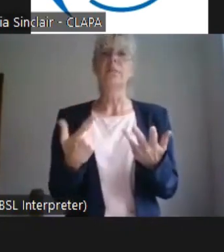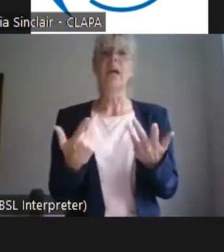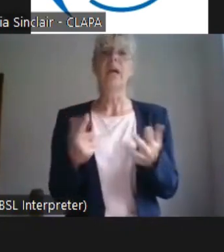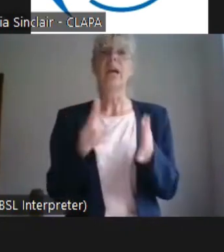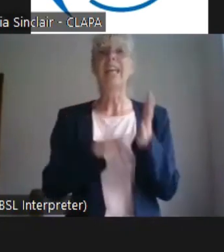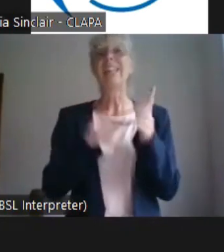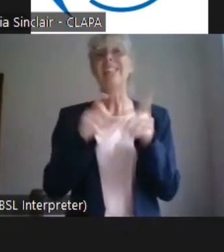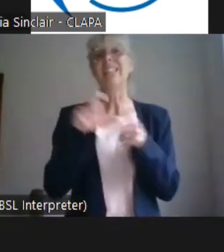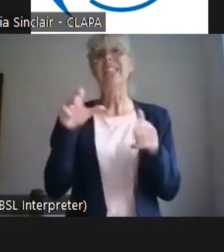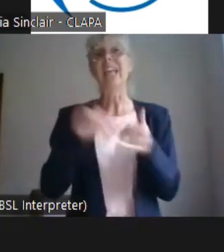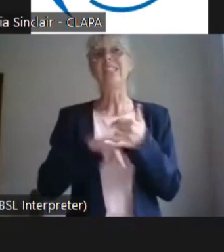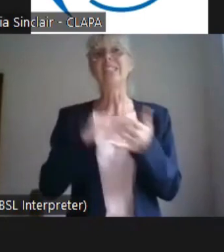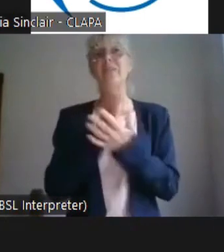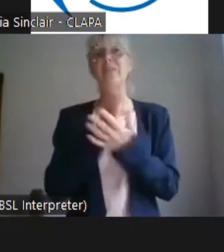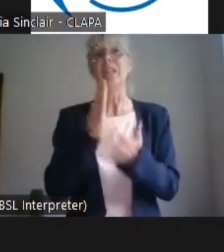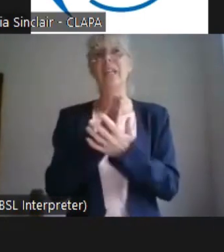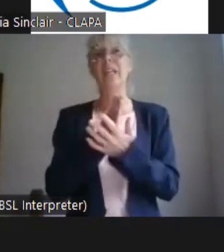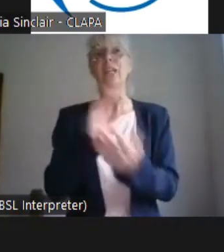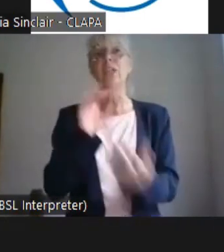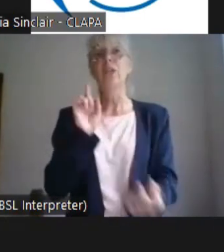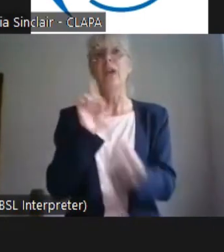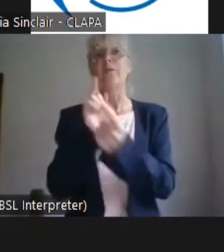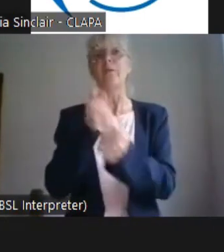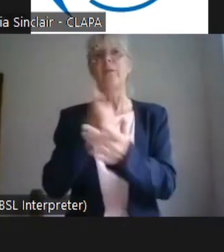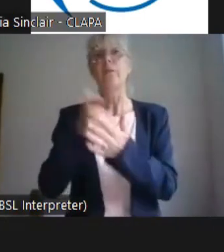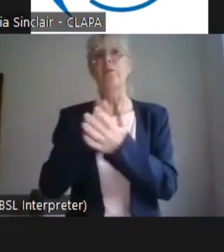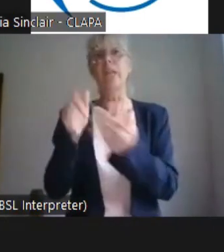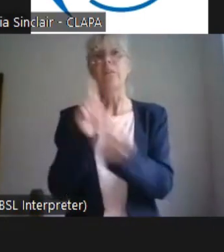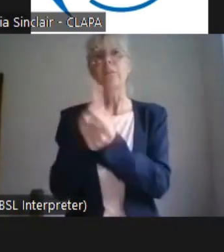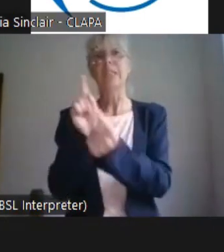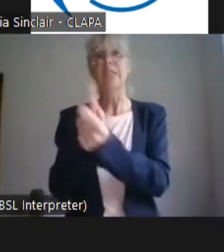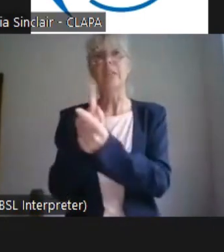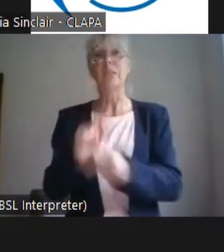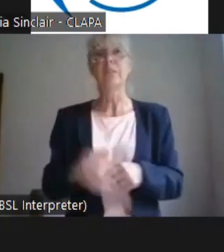um yeah and ndcs definitely do have um Regular meetups